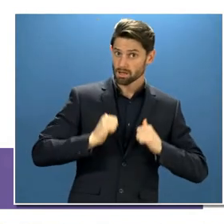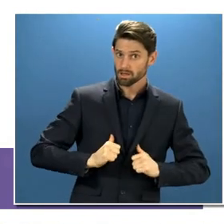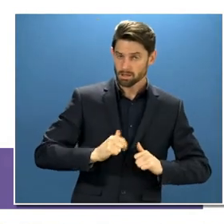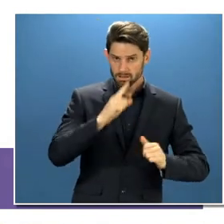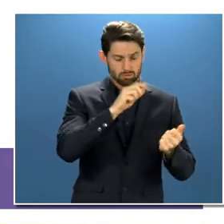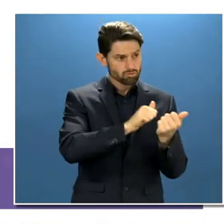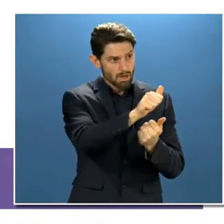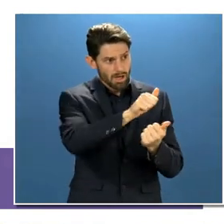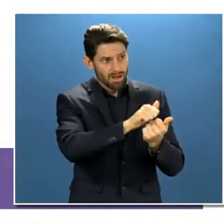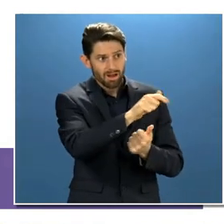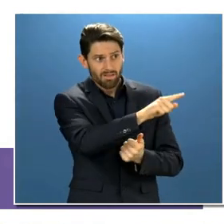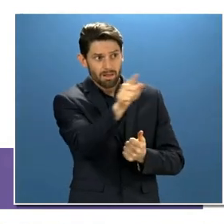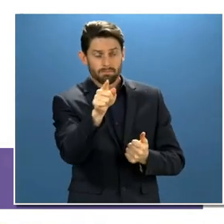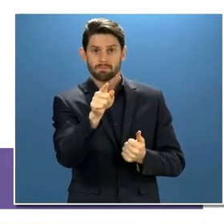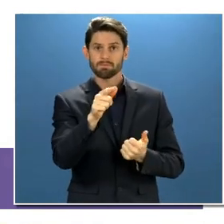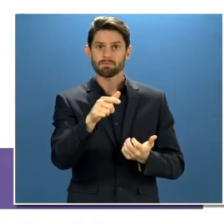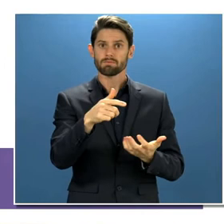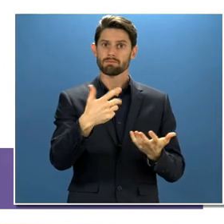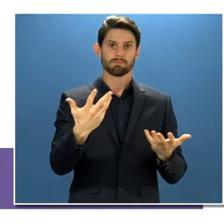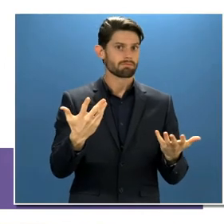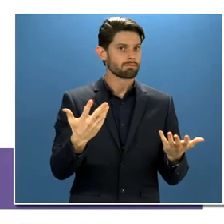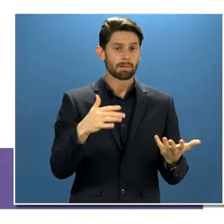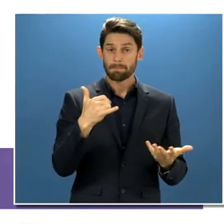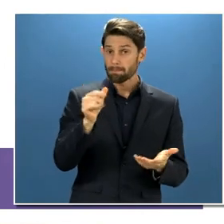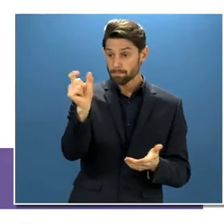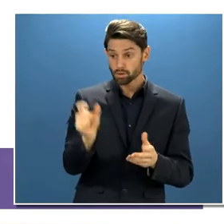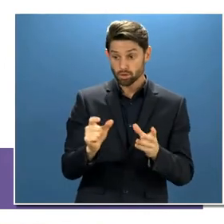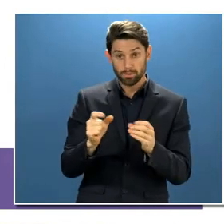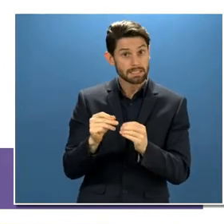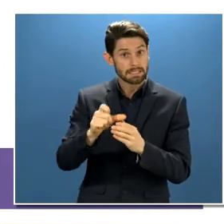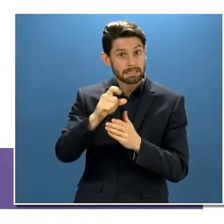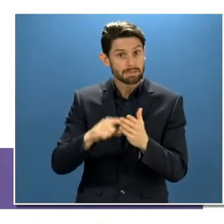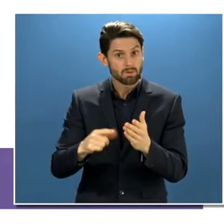like on the job with someone with a disability or any disability, we could